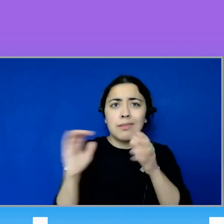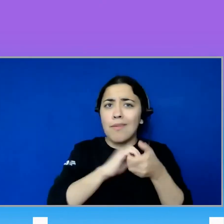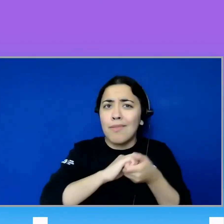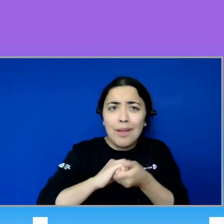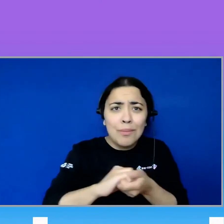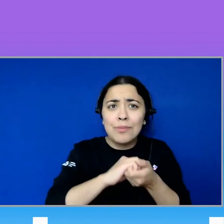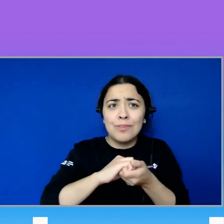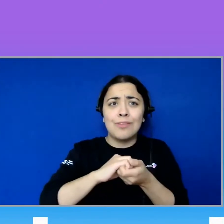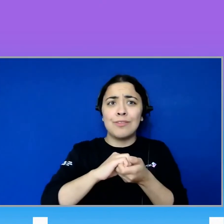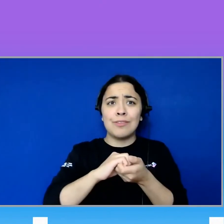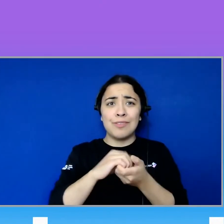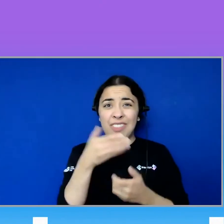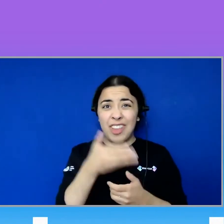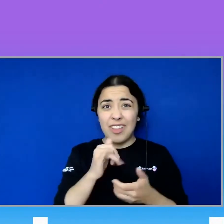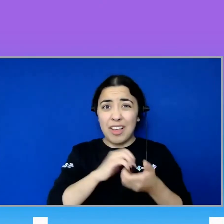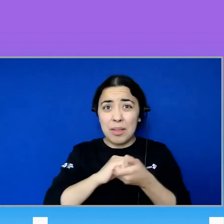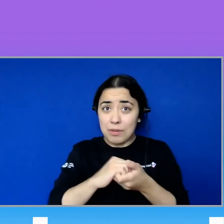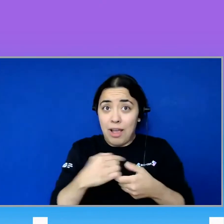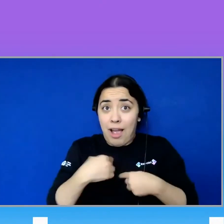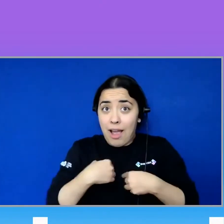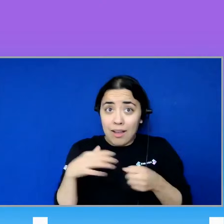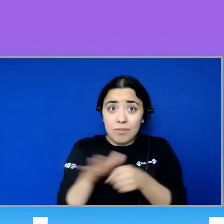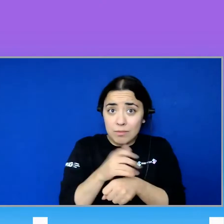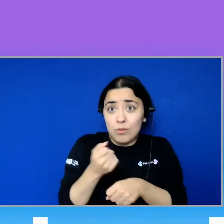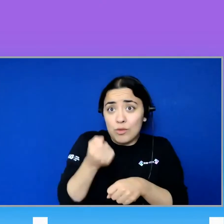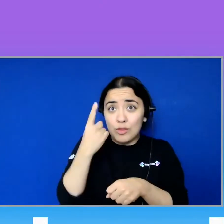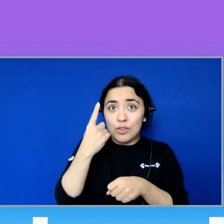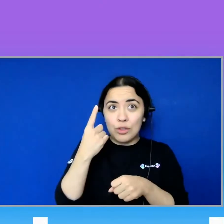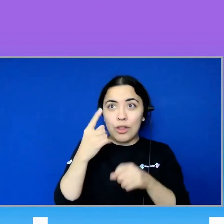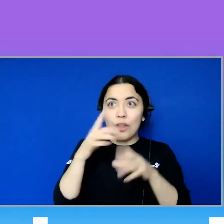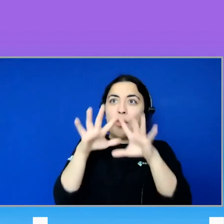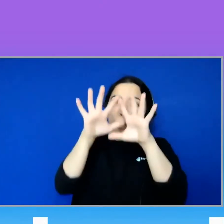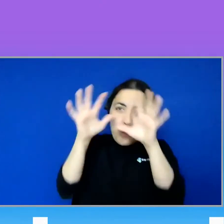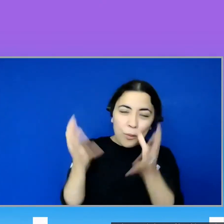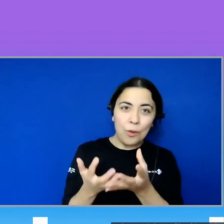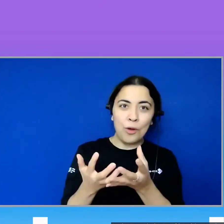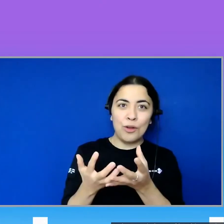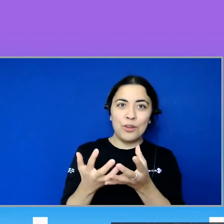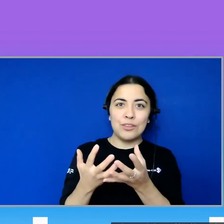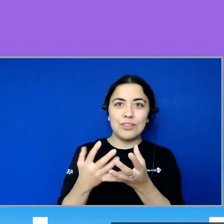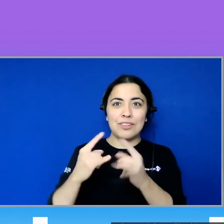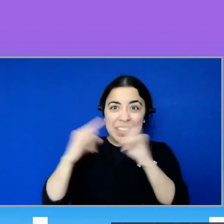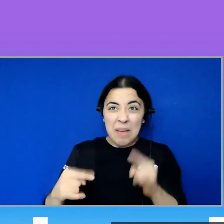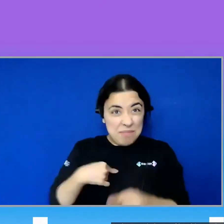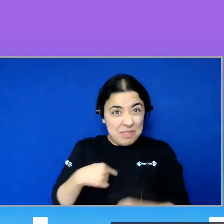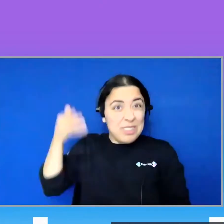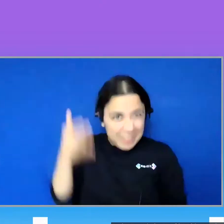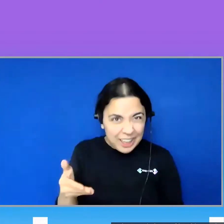collaboration where I really understood the world of Camp